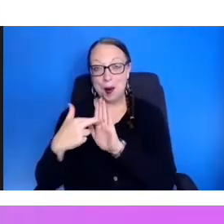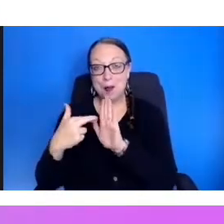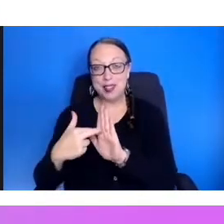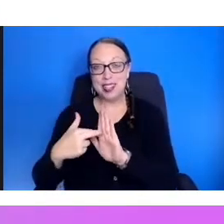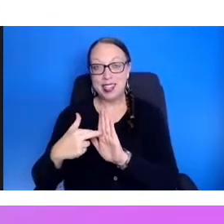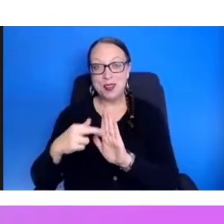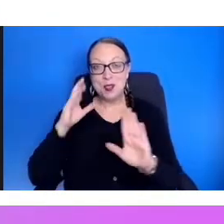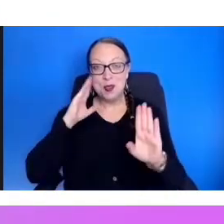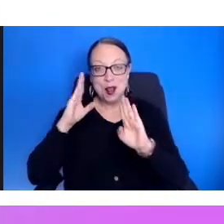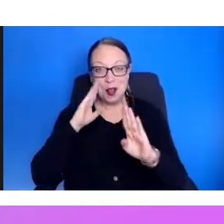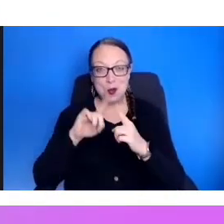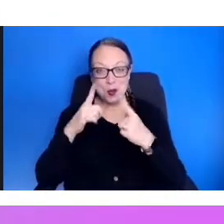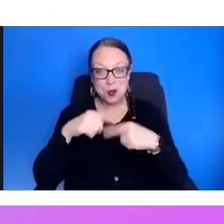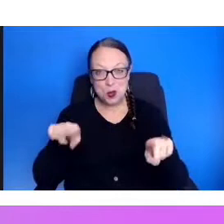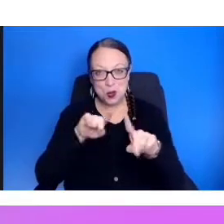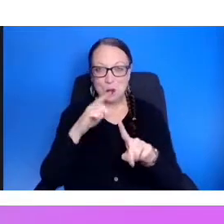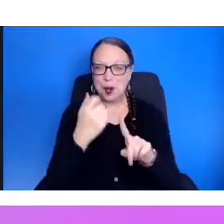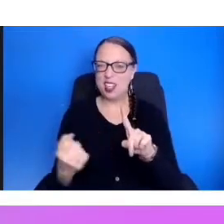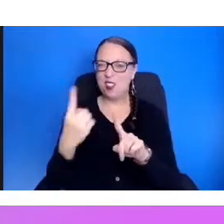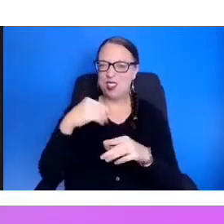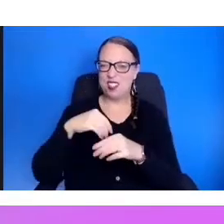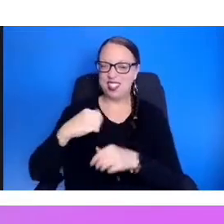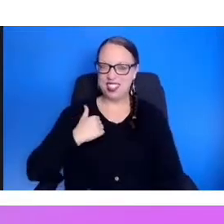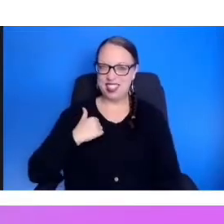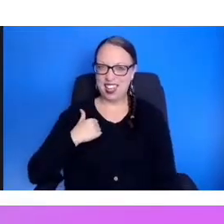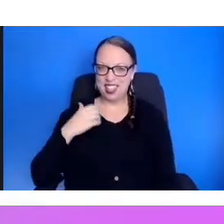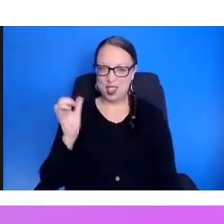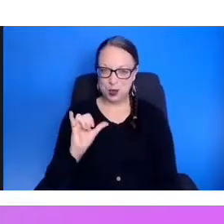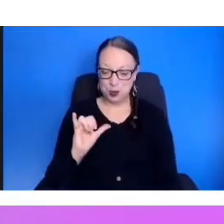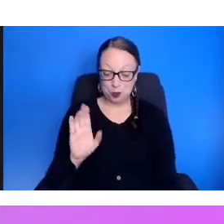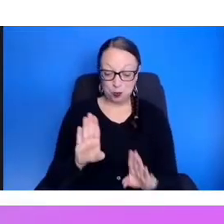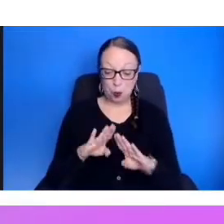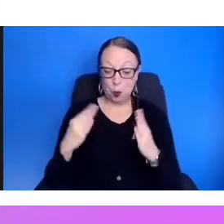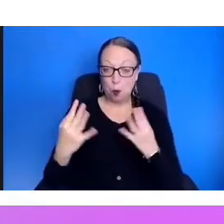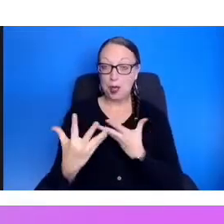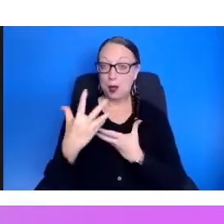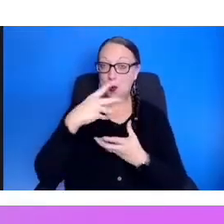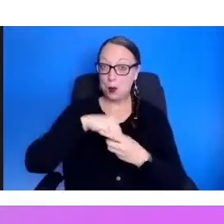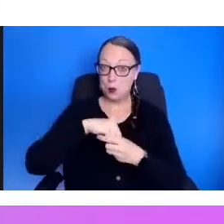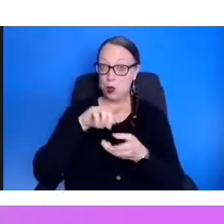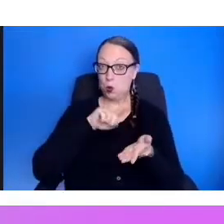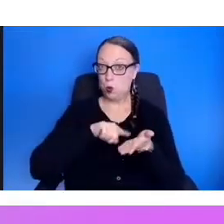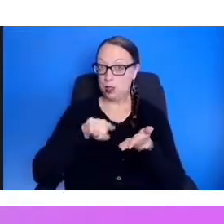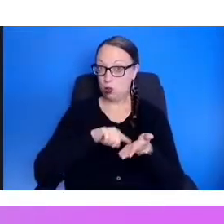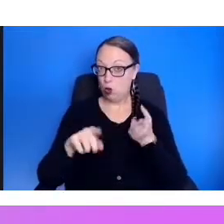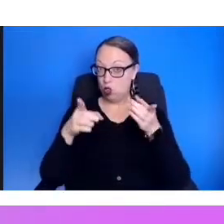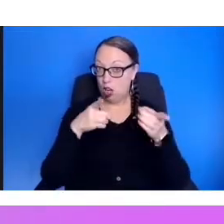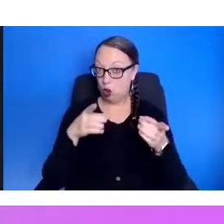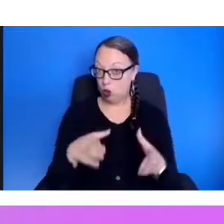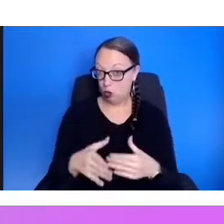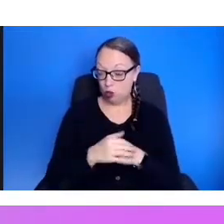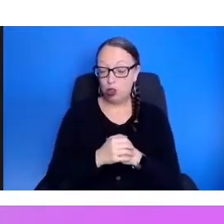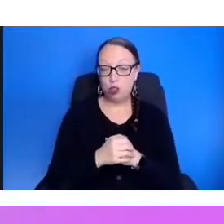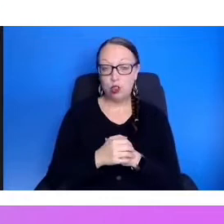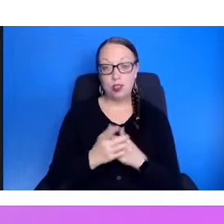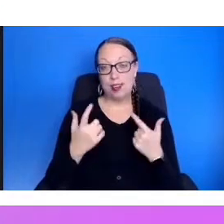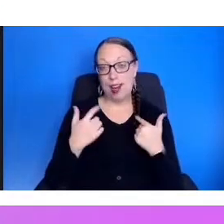and everyone in Canada as well. So I'm open inclusions research director and essentially I'm an inclusive researcher,